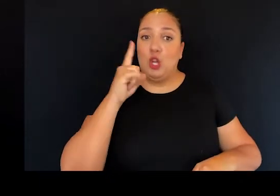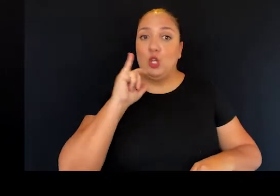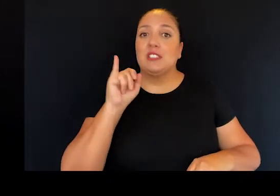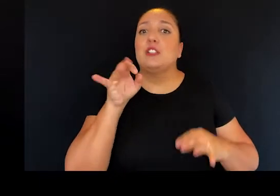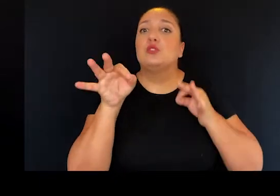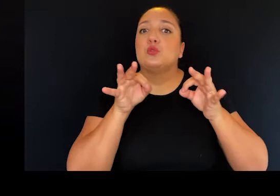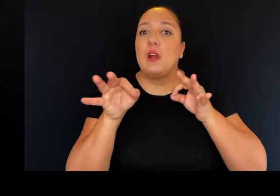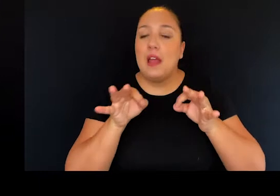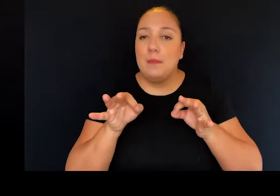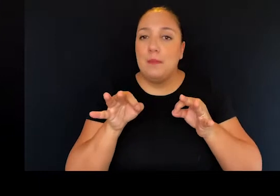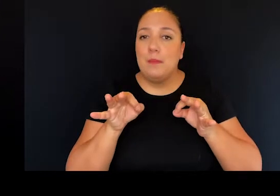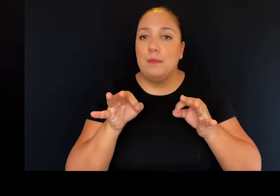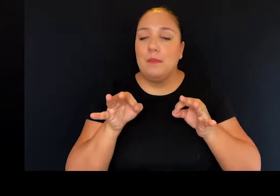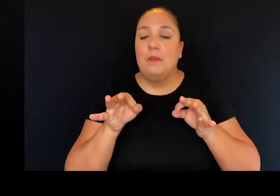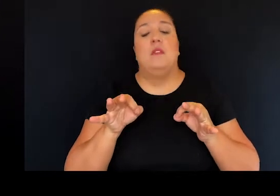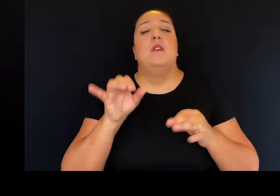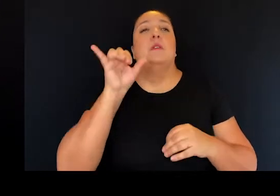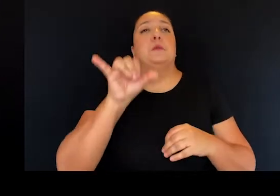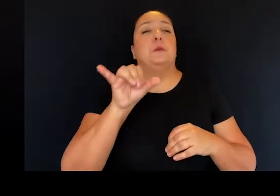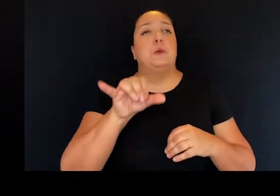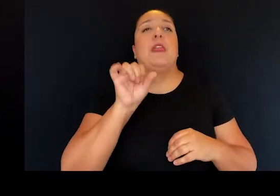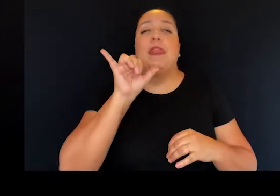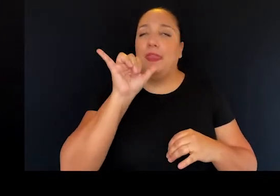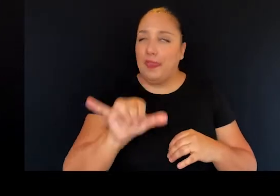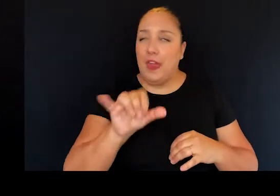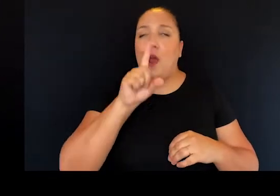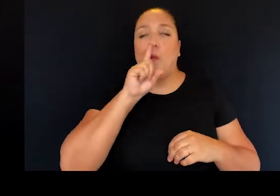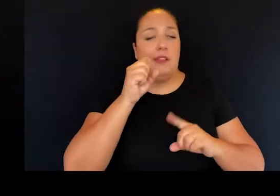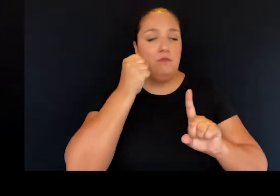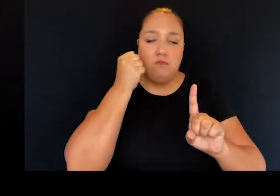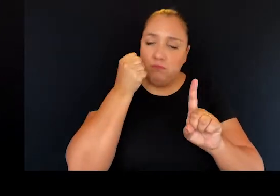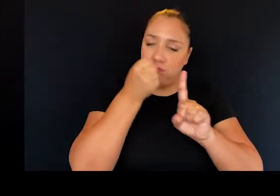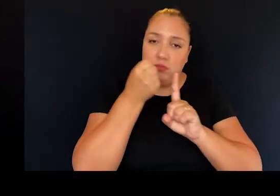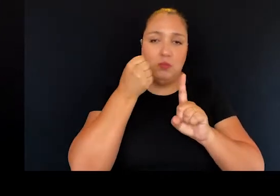and that, for me, really hit the nail on the head. That was very much,